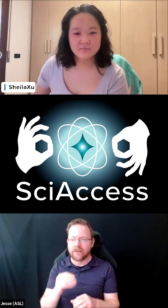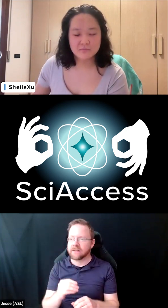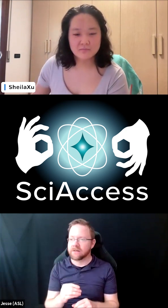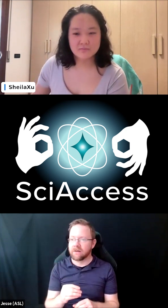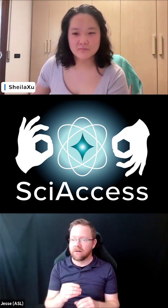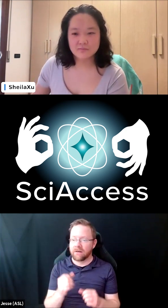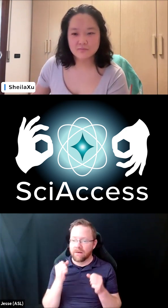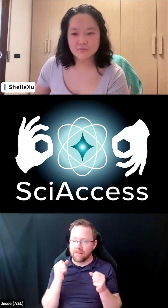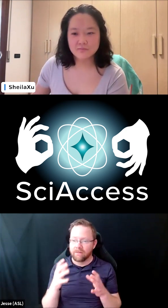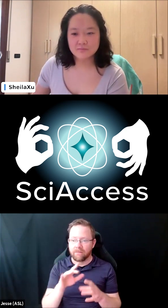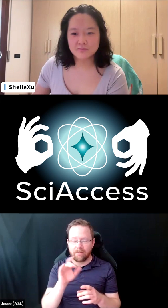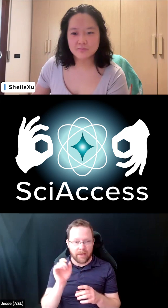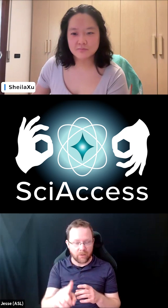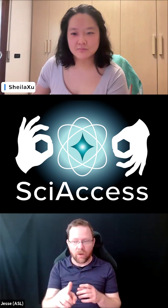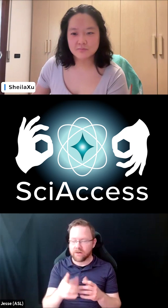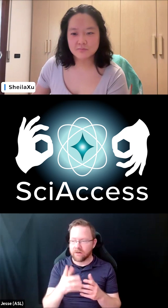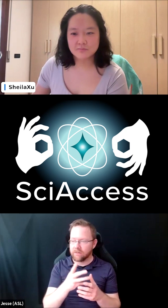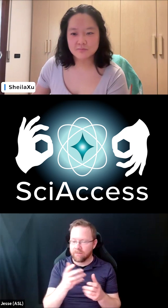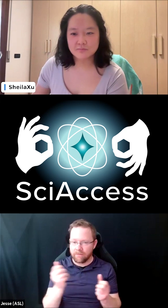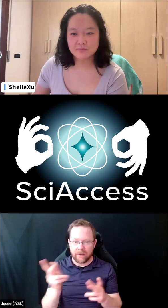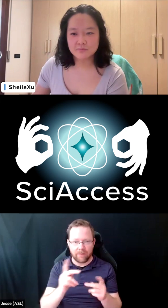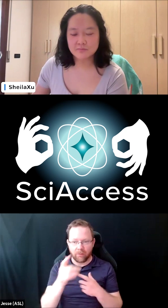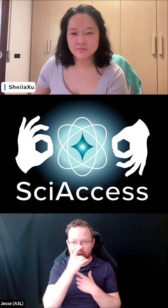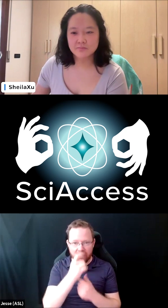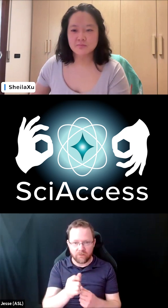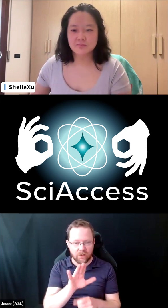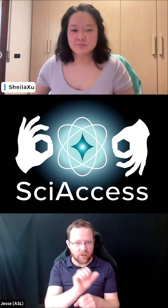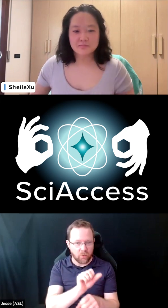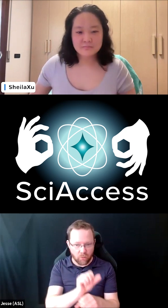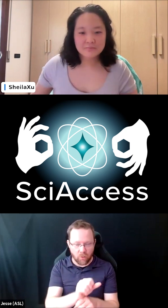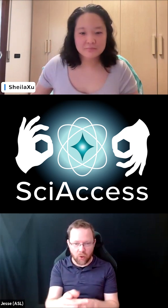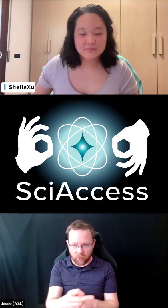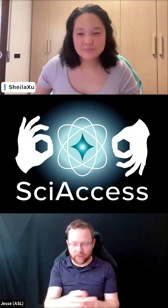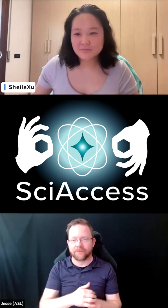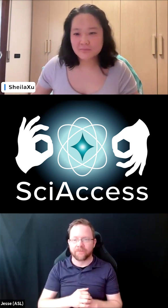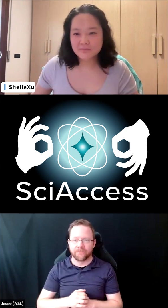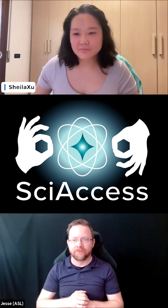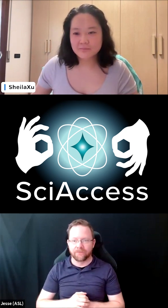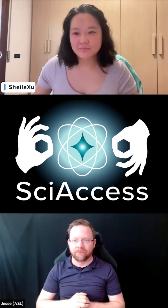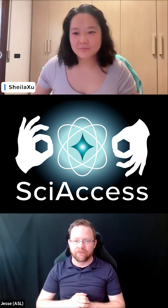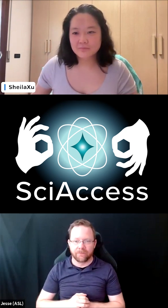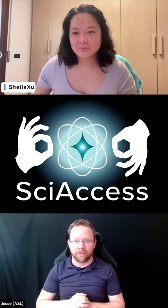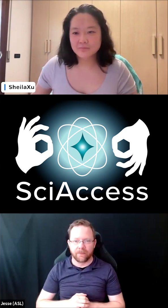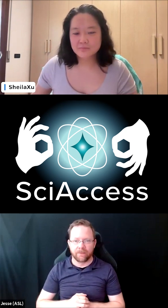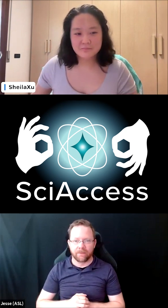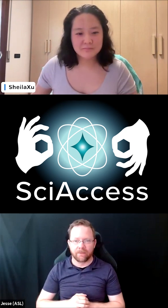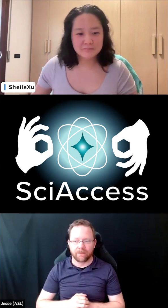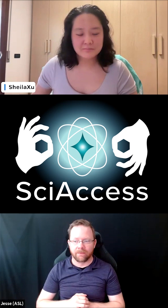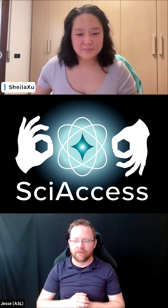and Sheila are doing. We have a couple of comments of you may be very excited